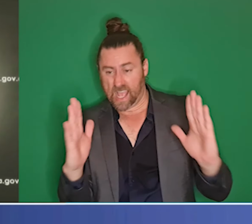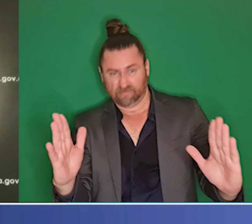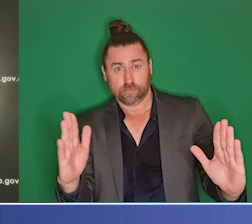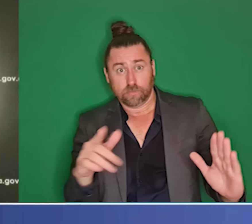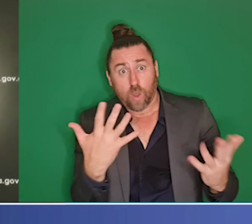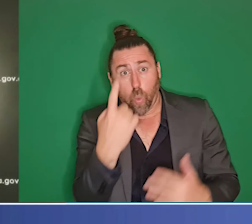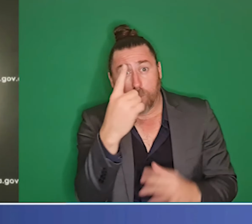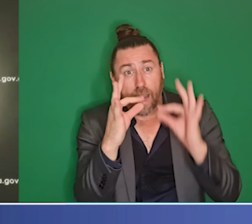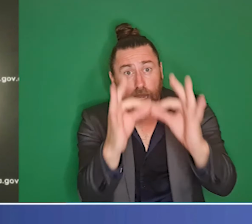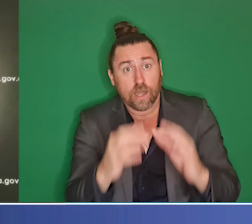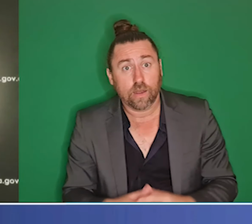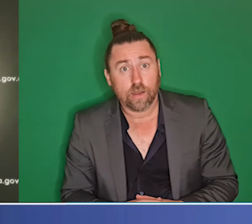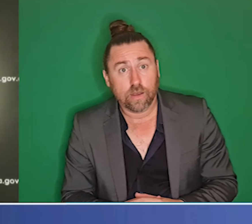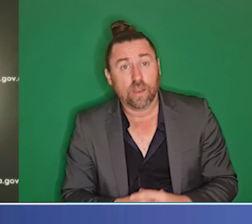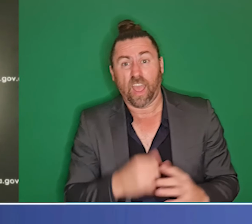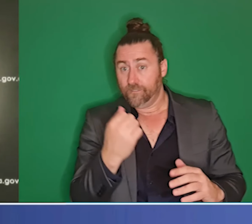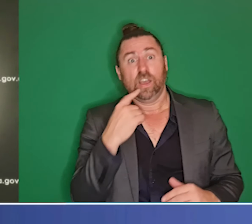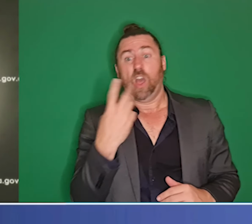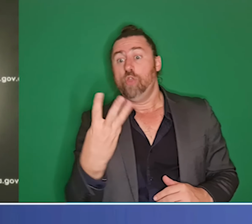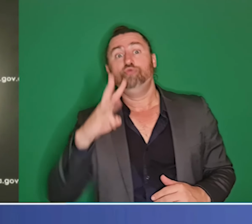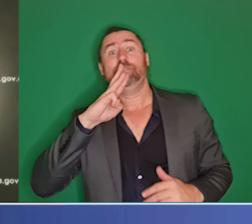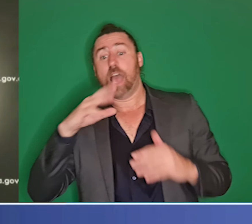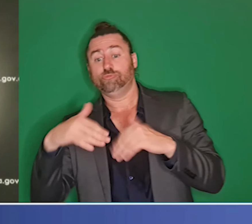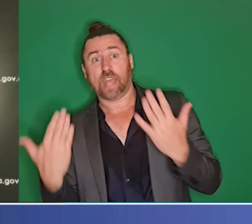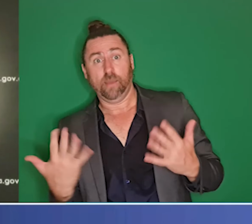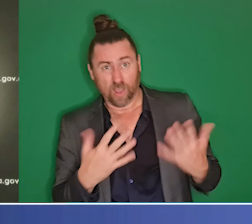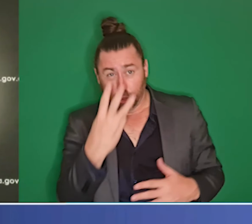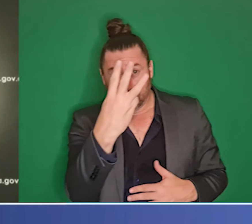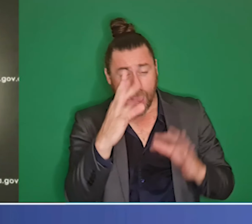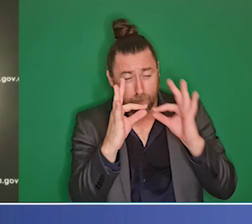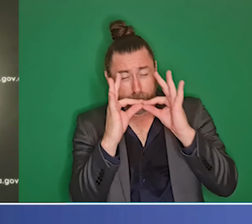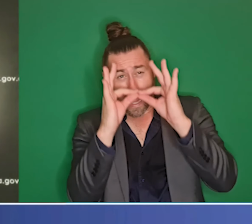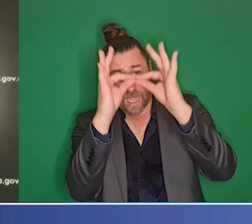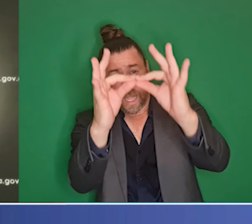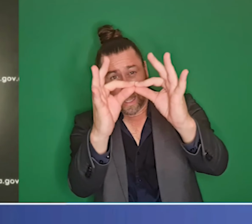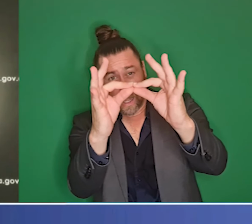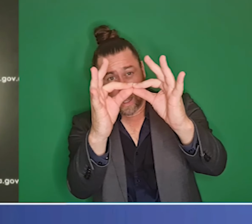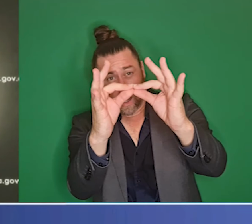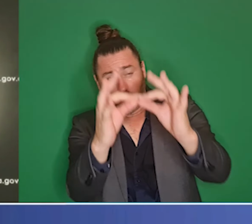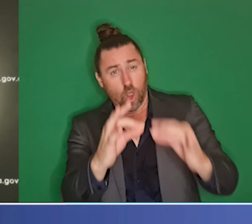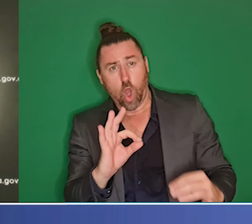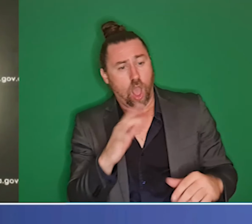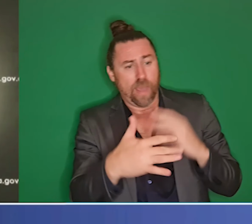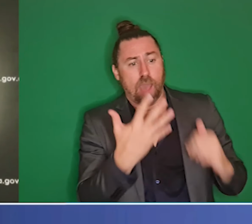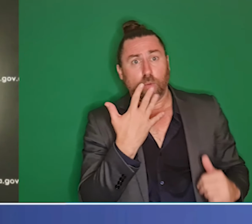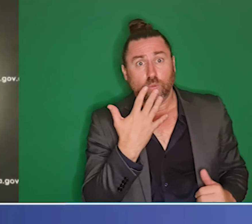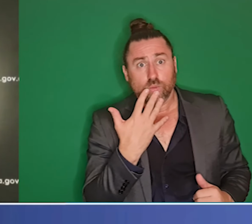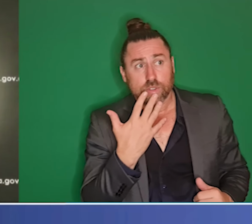If you had it over 300 days, that's 3 billion tests. It's not a matter of cost. It's a matter of supply chain